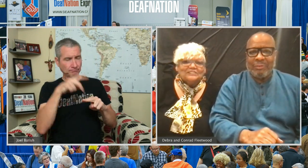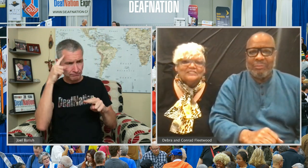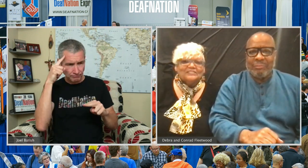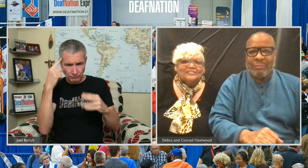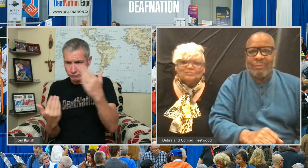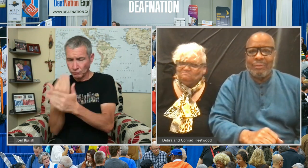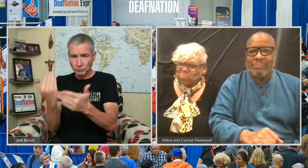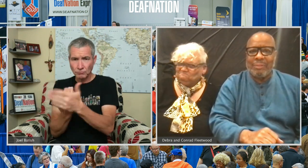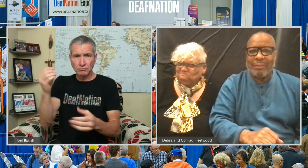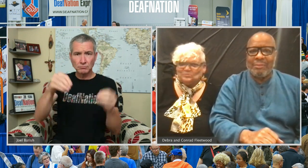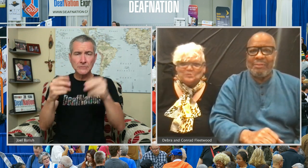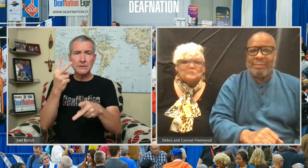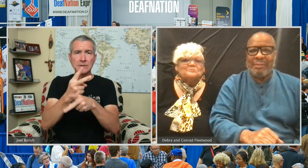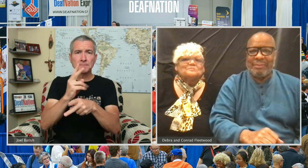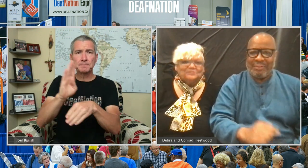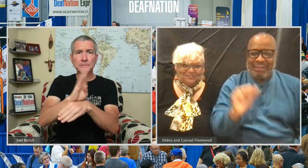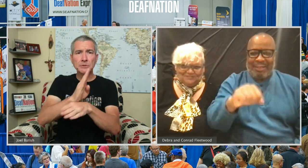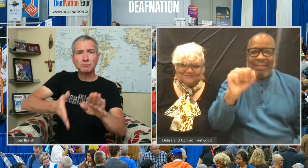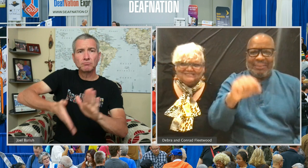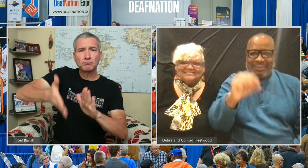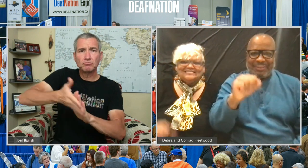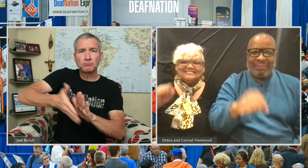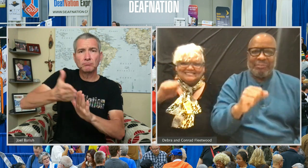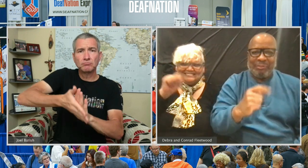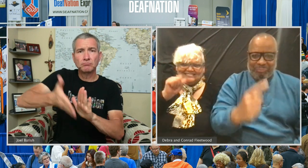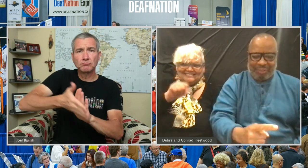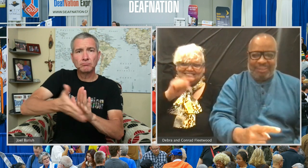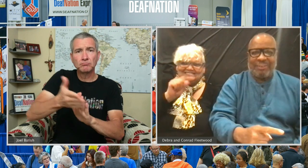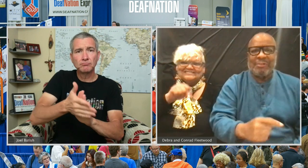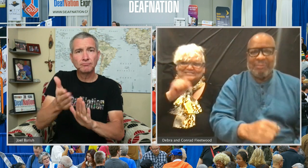You thought about new things, keeping your business running. Yes, right.